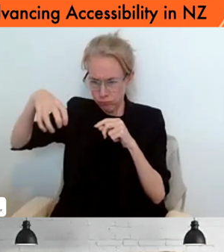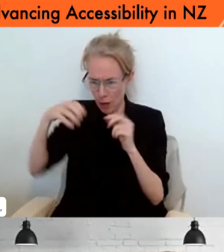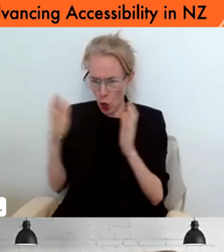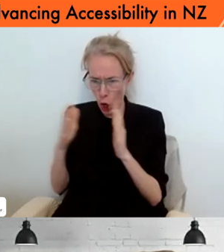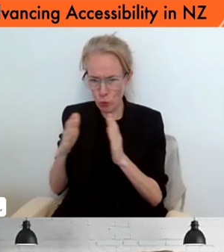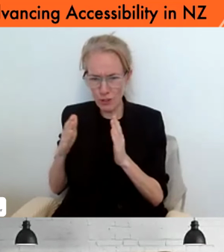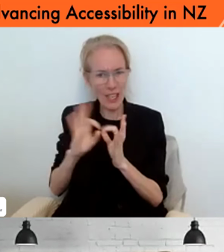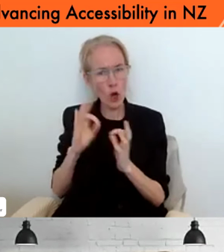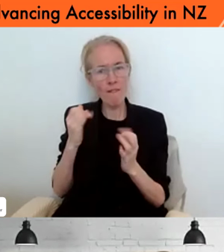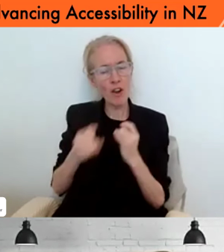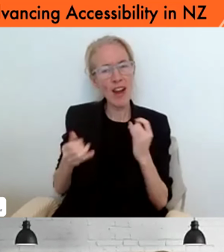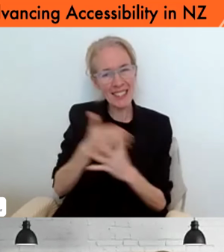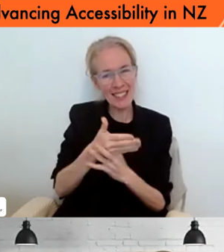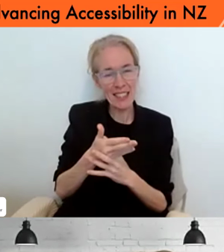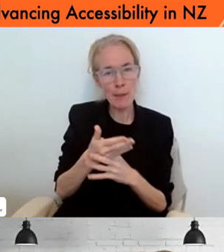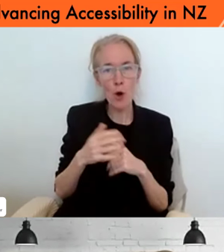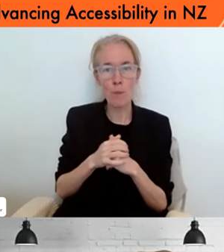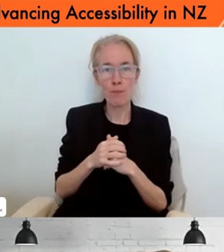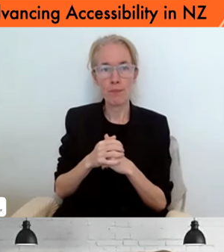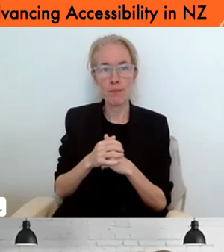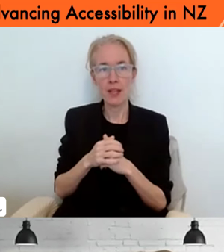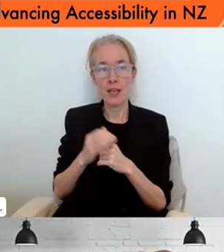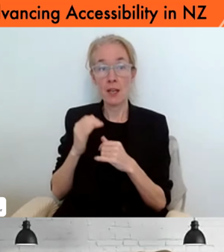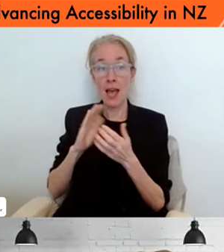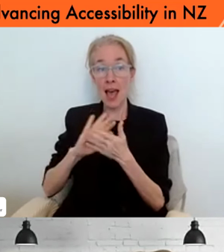The other issue that's come into that, Juliana, is actually a lot